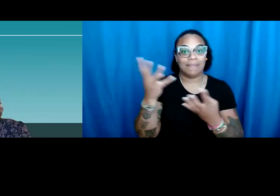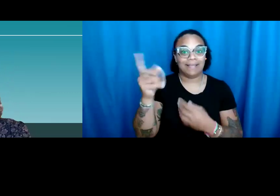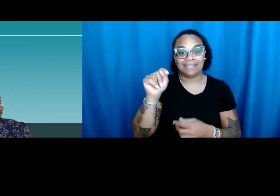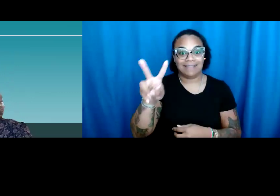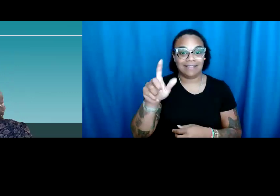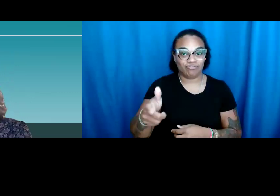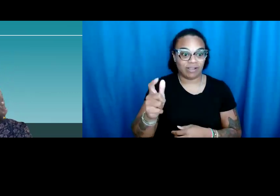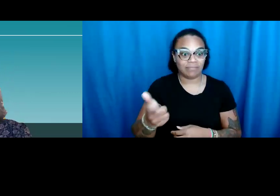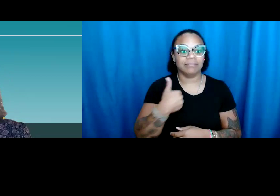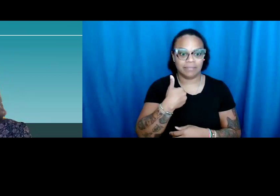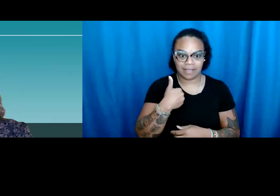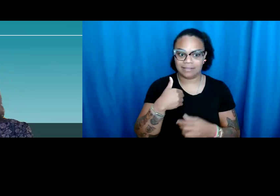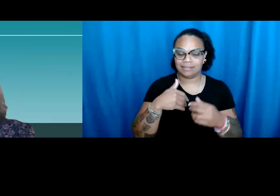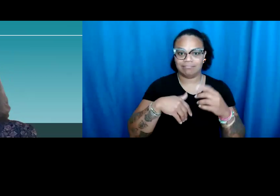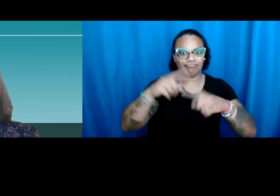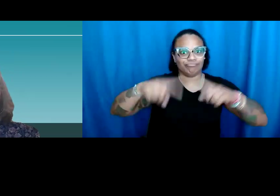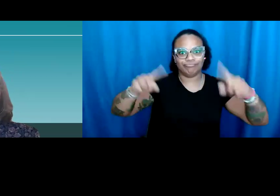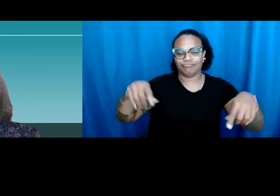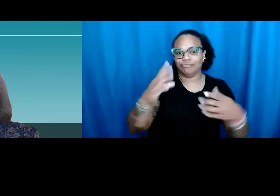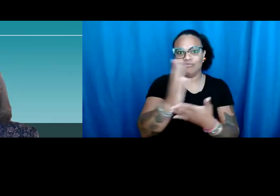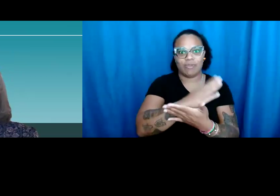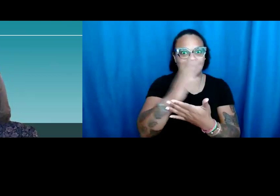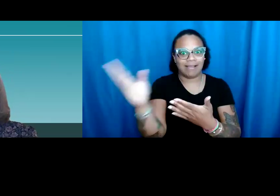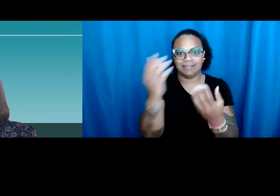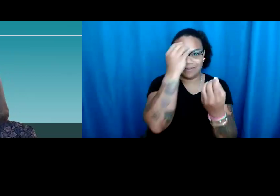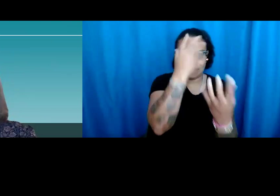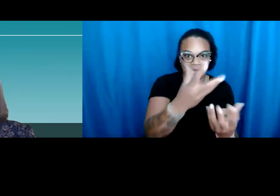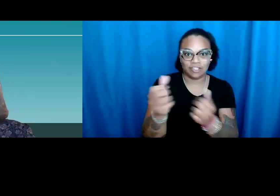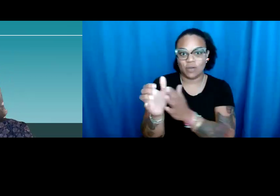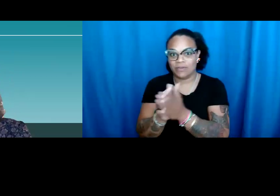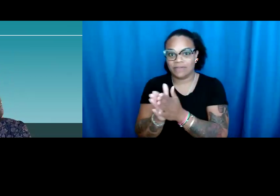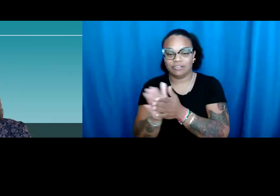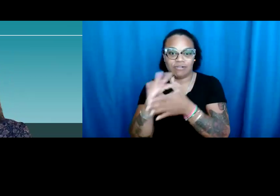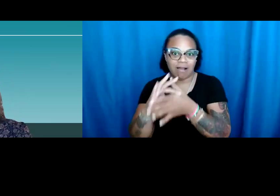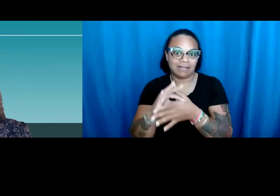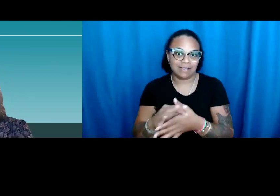It has a whole range of informational and motivational content.